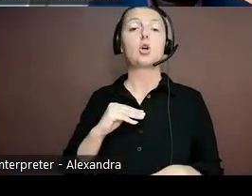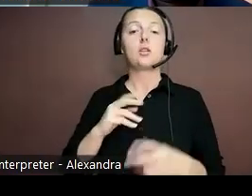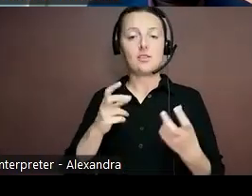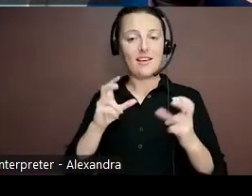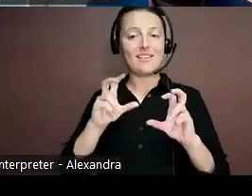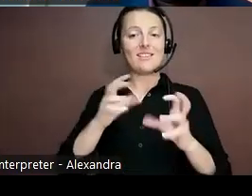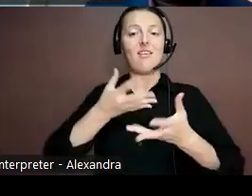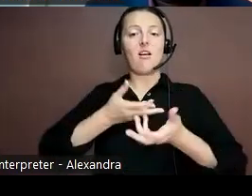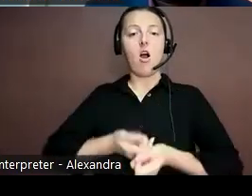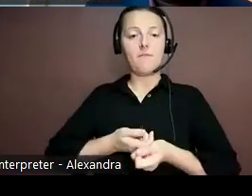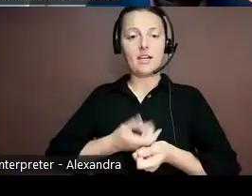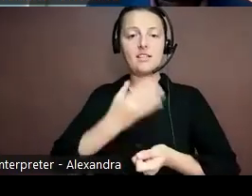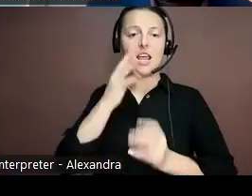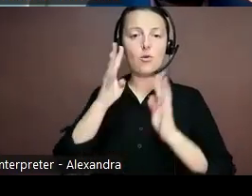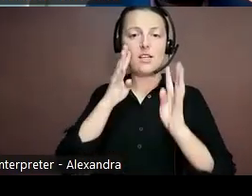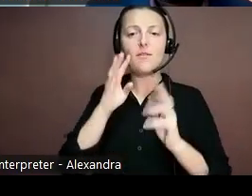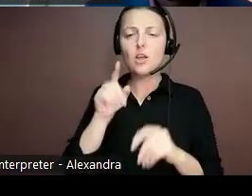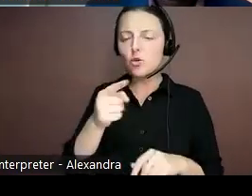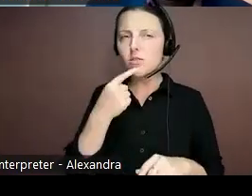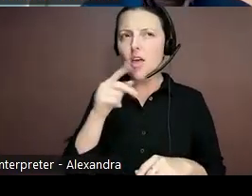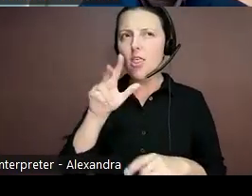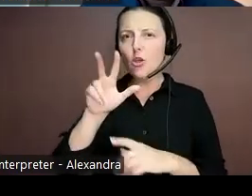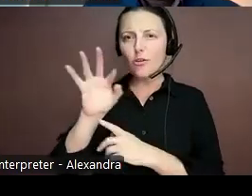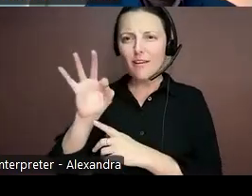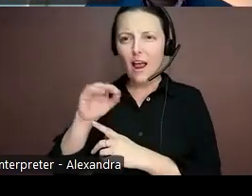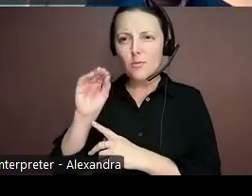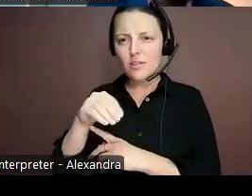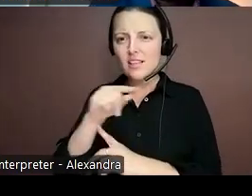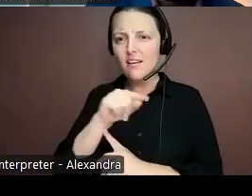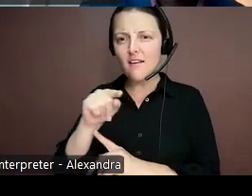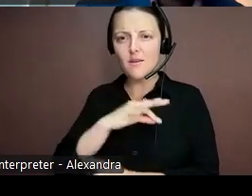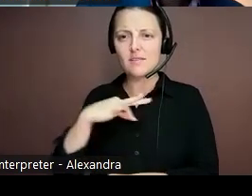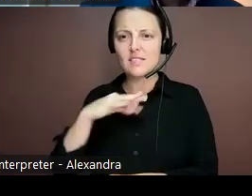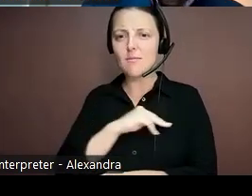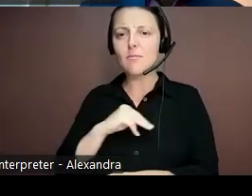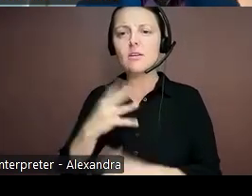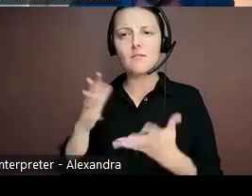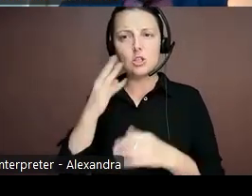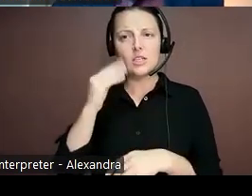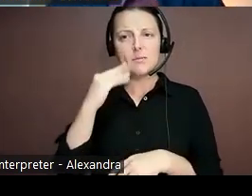30% of the staff members had been assaulted and I wanted to know if you can just speak to the type